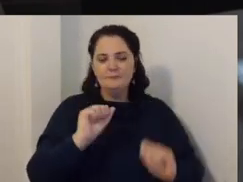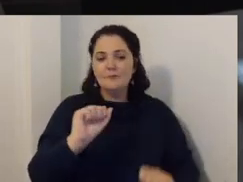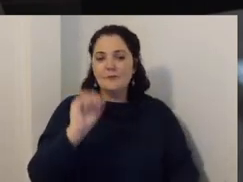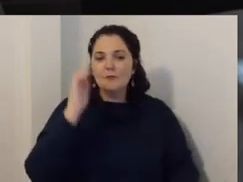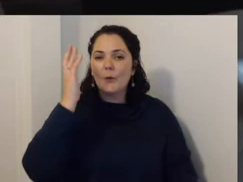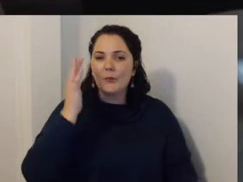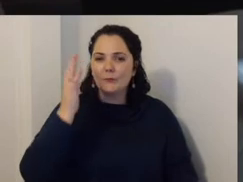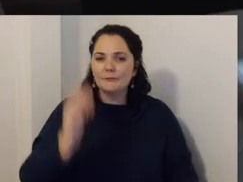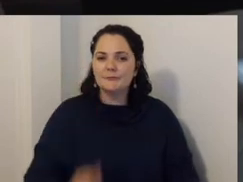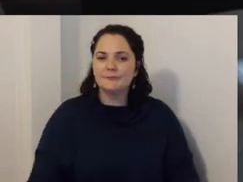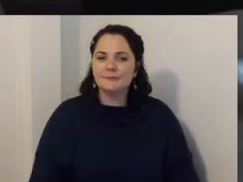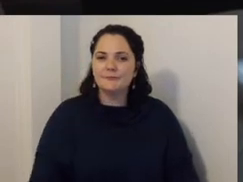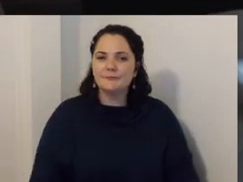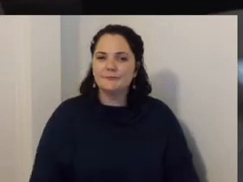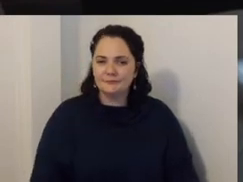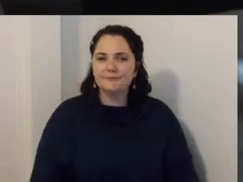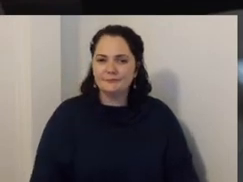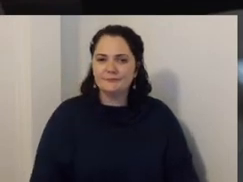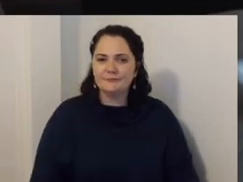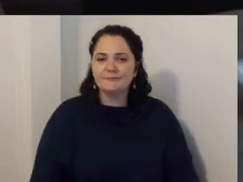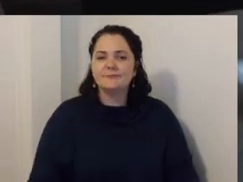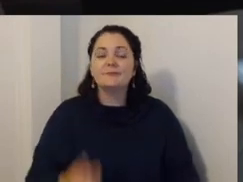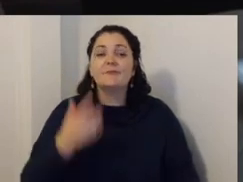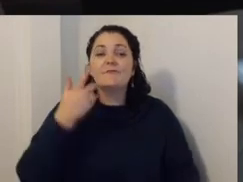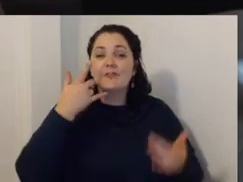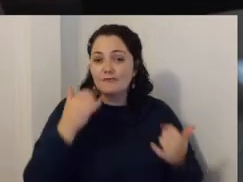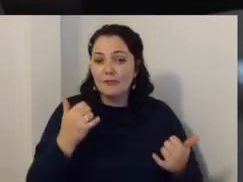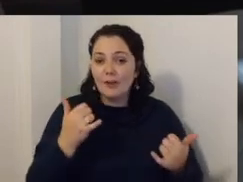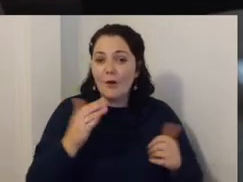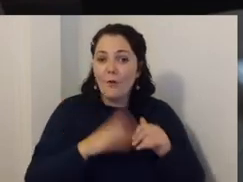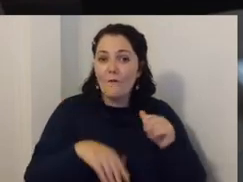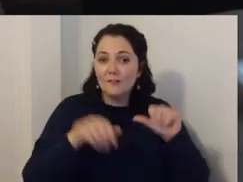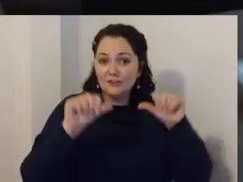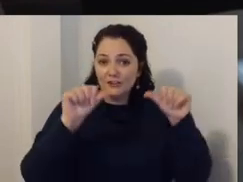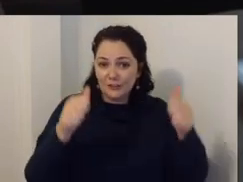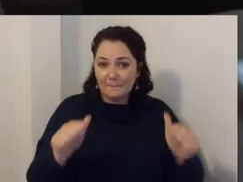really getting in and exploring shape and really trying to uh to delineate those shapes with light